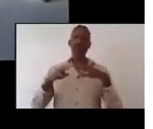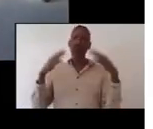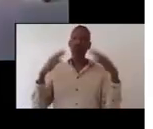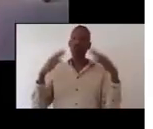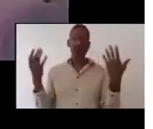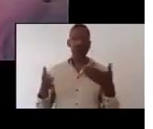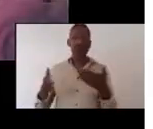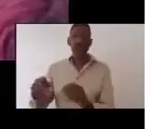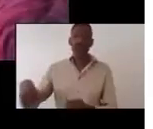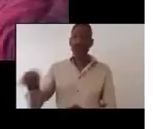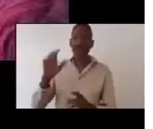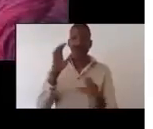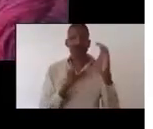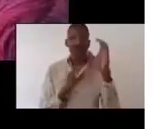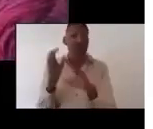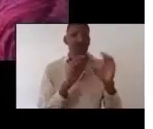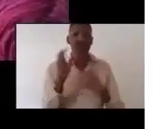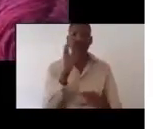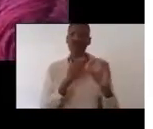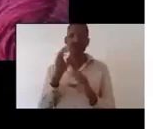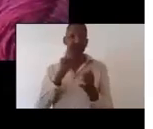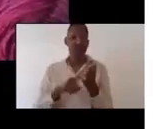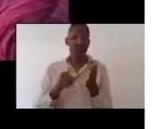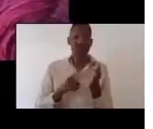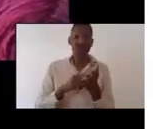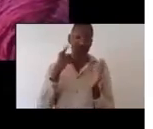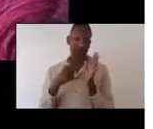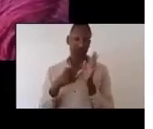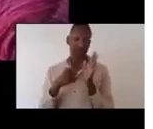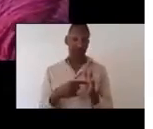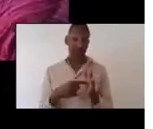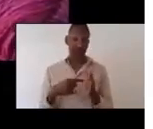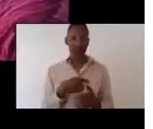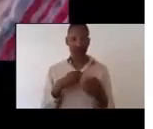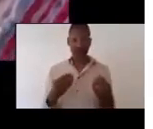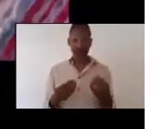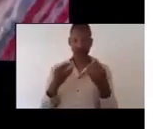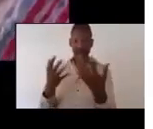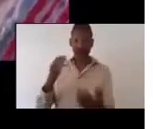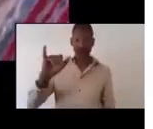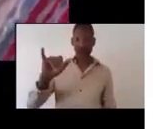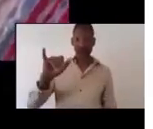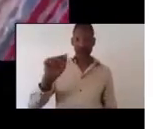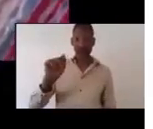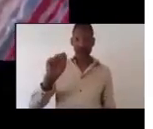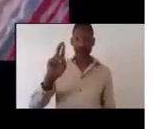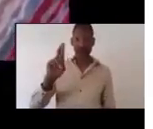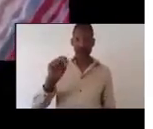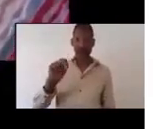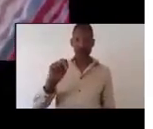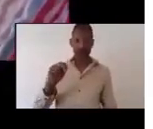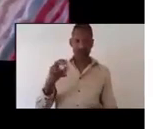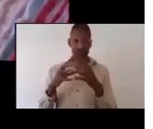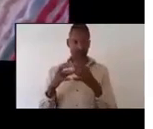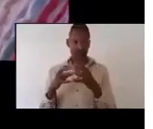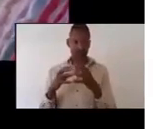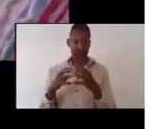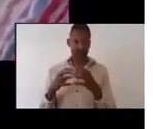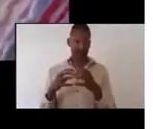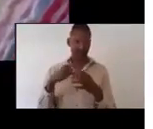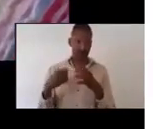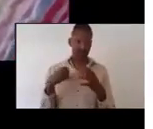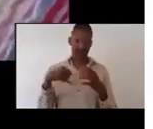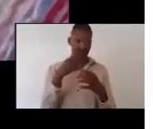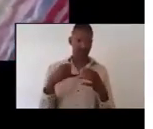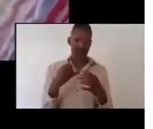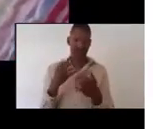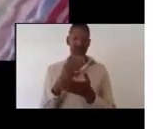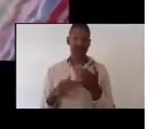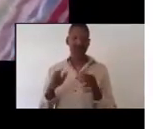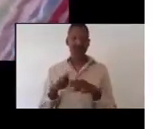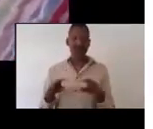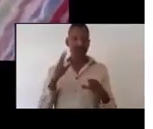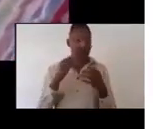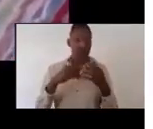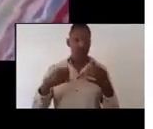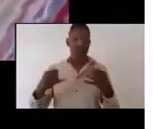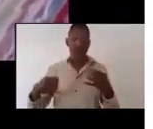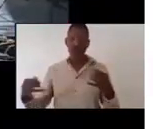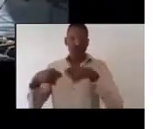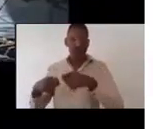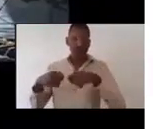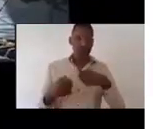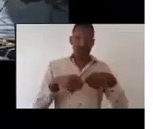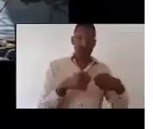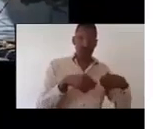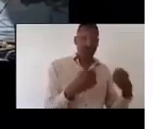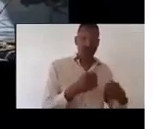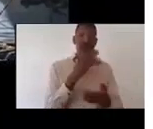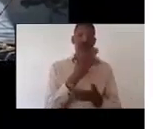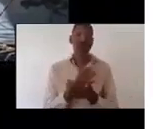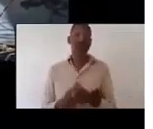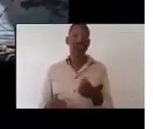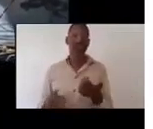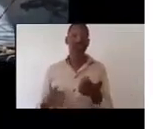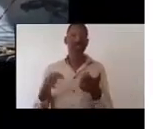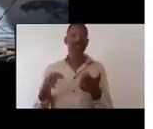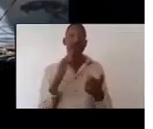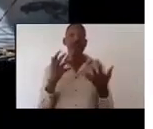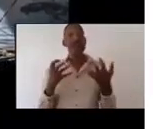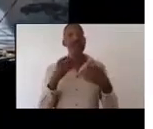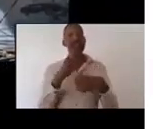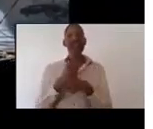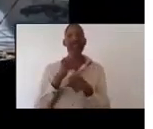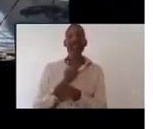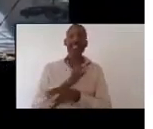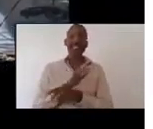For example, we may give children a bunch of yarn to play with. And we may see a child weaving. Some children they want to feel the texture of various types of yarn in their hands, while others may try to tangle up the yarn to make a style with. All of these